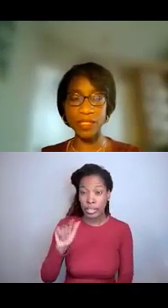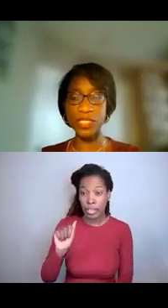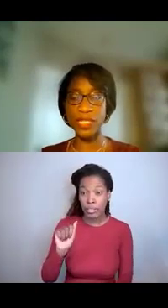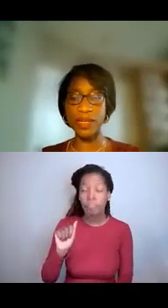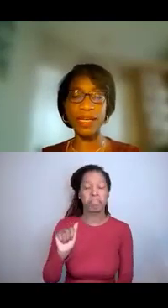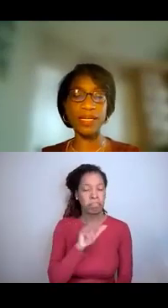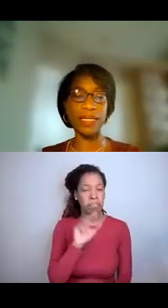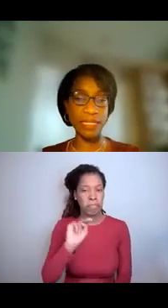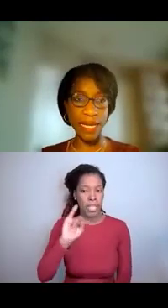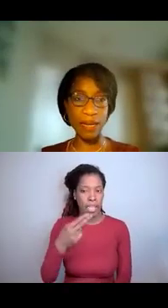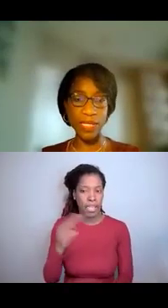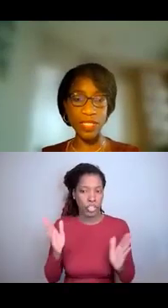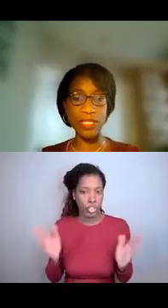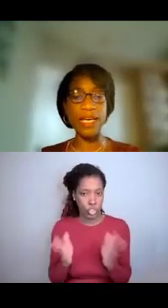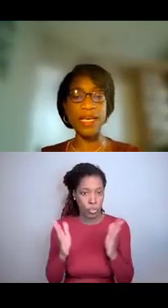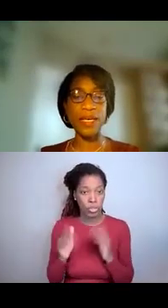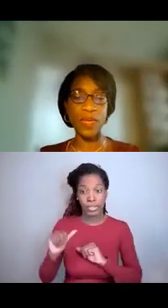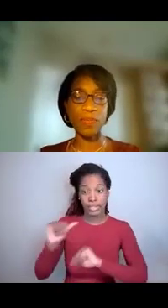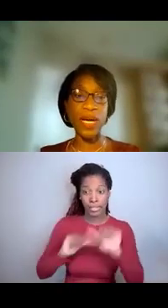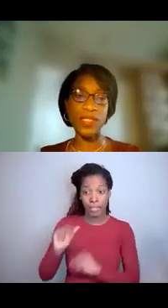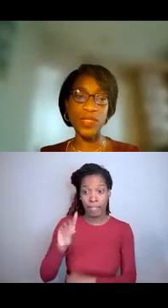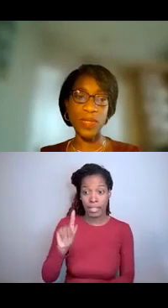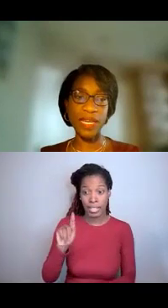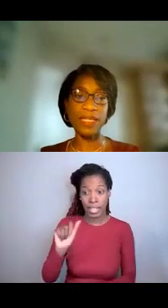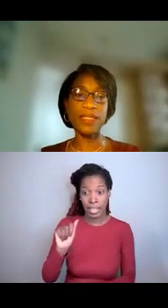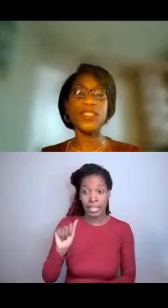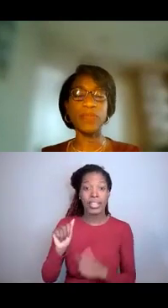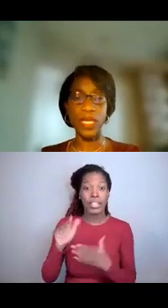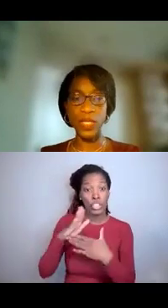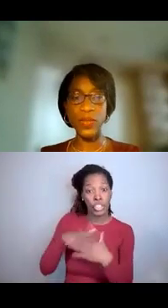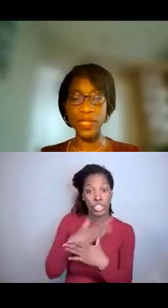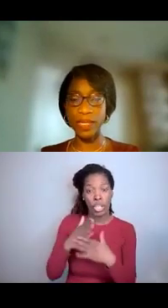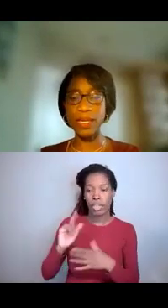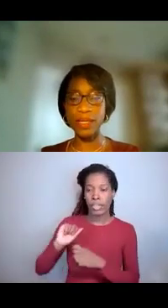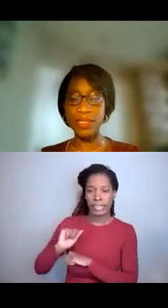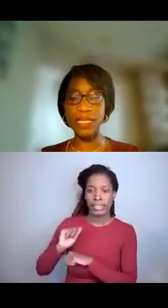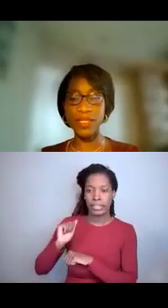to be shared within an established repository, and this should be included in the data